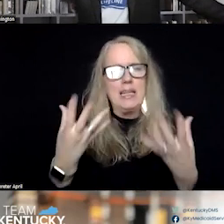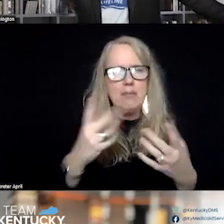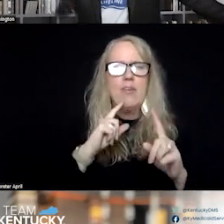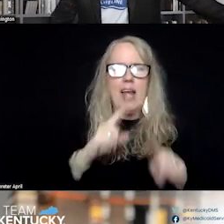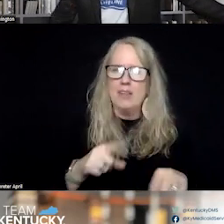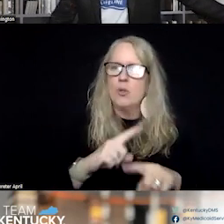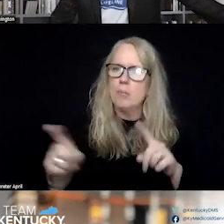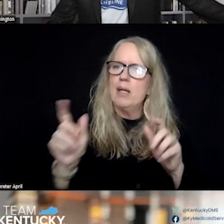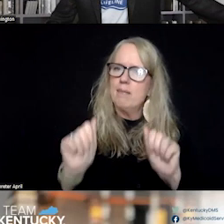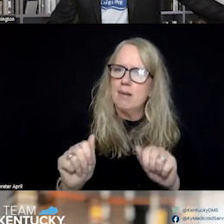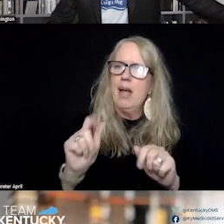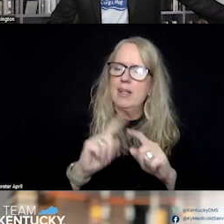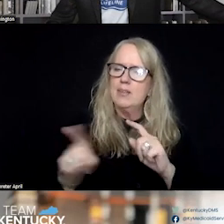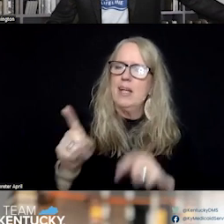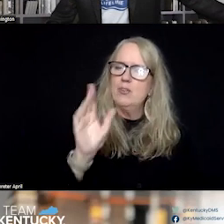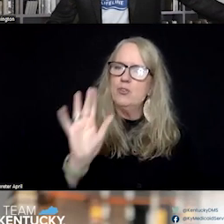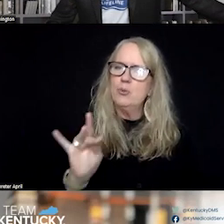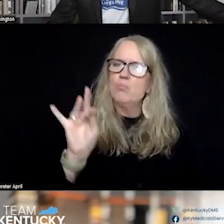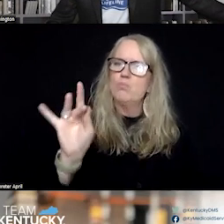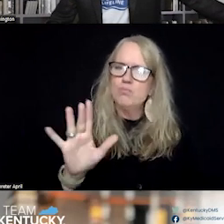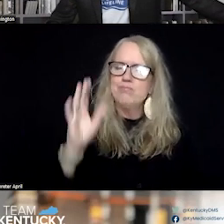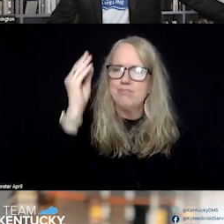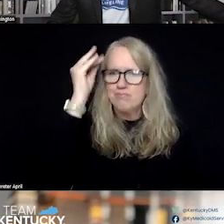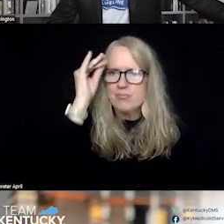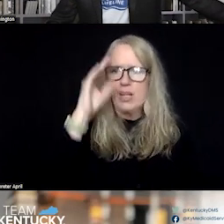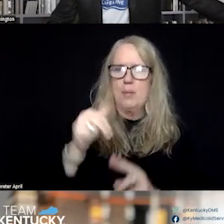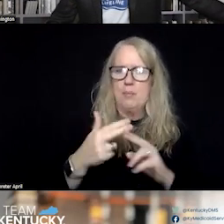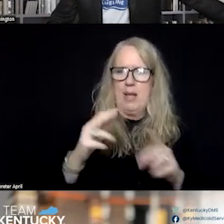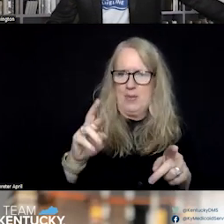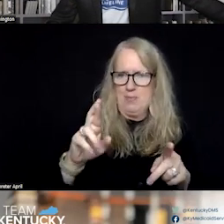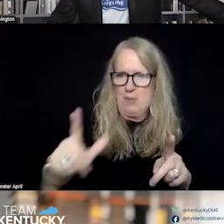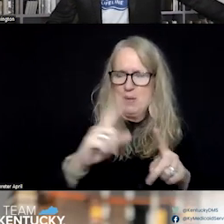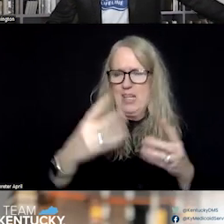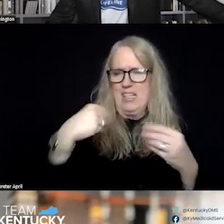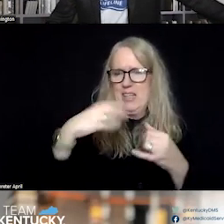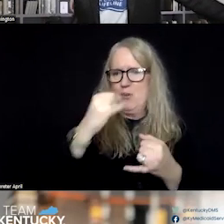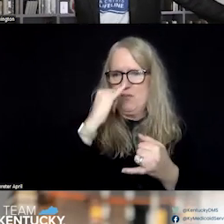COULD YOU REFLECT ON THIS MURAL BEFORE SHE GIVES US THE FINAL